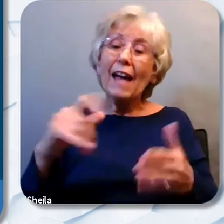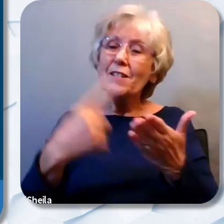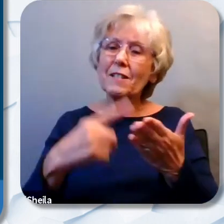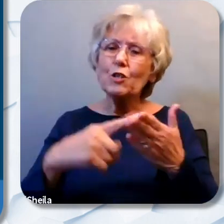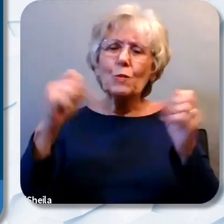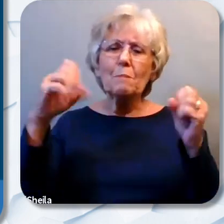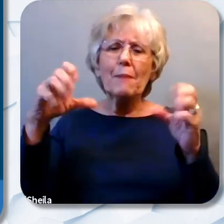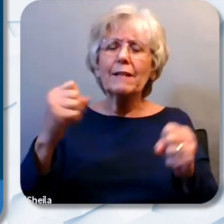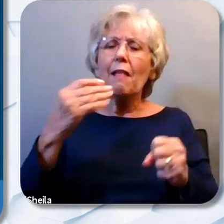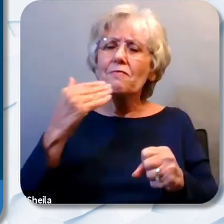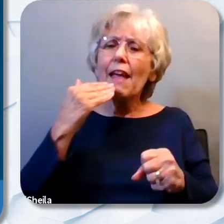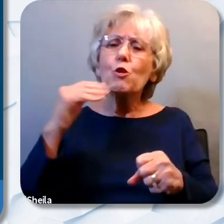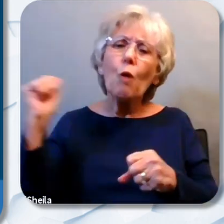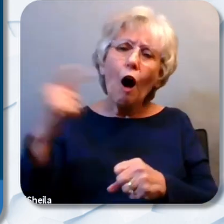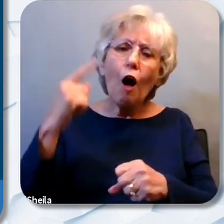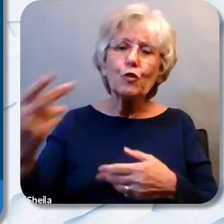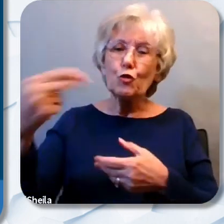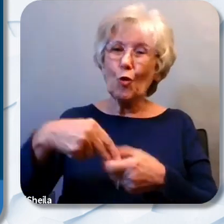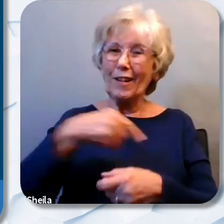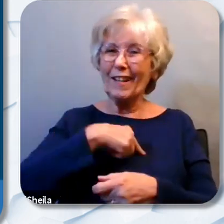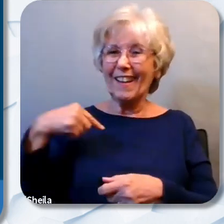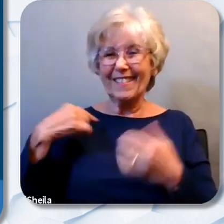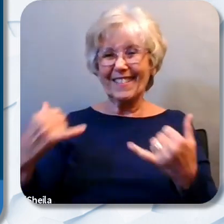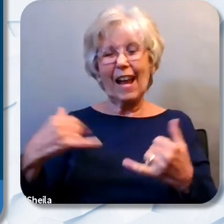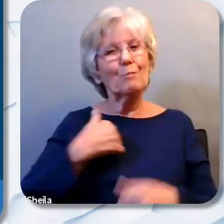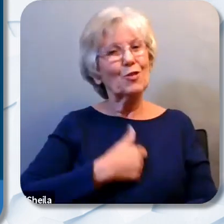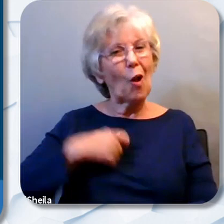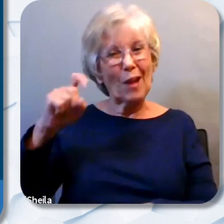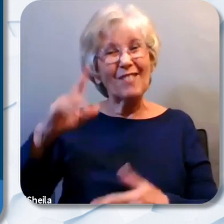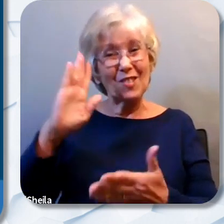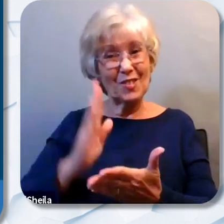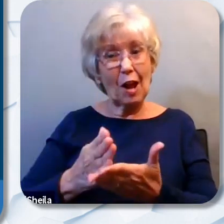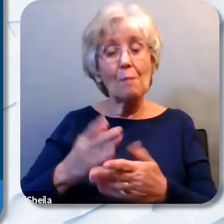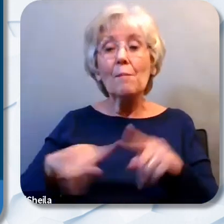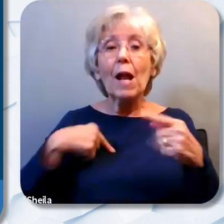for joining us today i'm really sorry we have to end it, but I do want to take just a moment